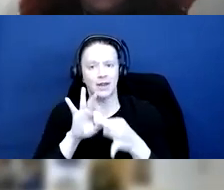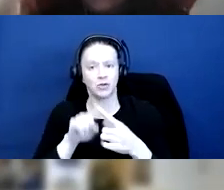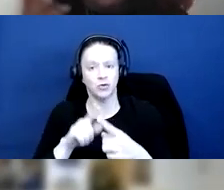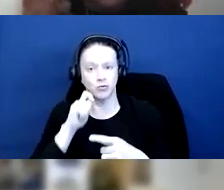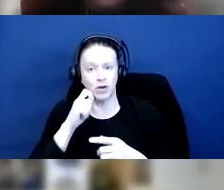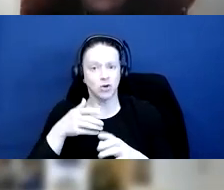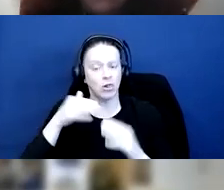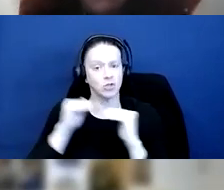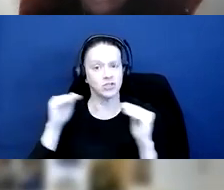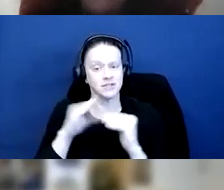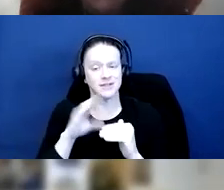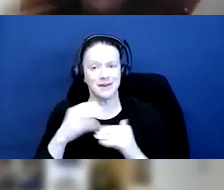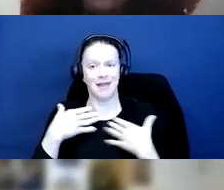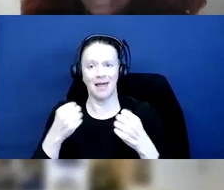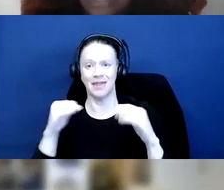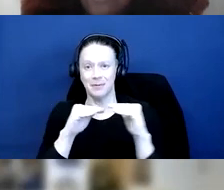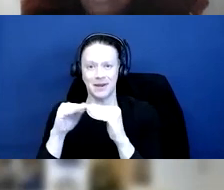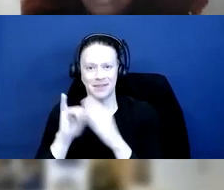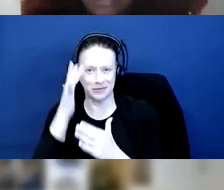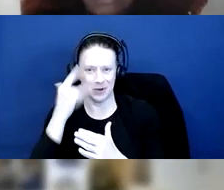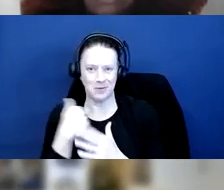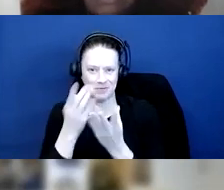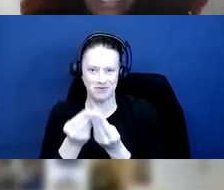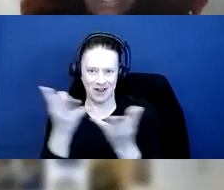So, again thank you all for coming. Thank you, Tricia for presenting today.